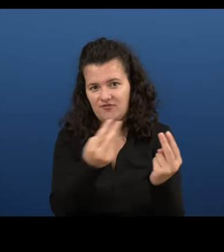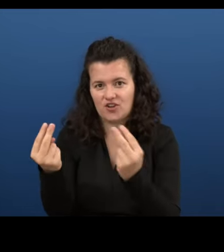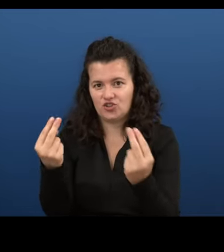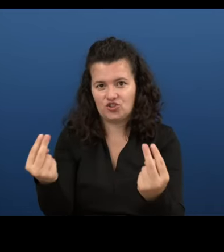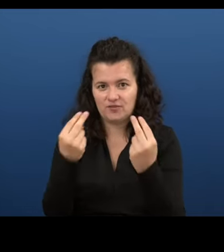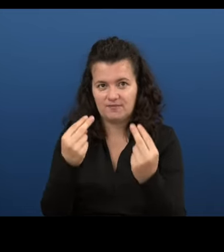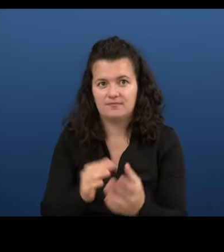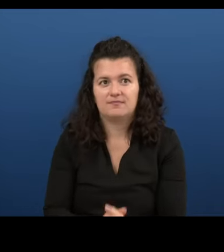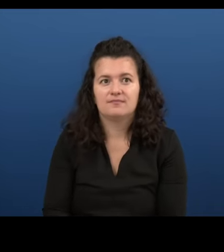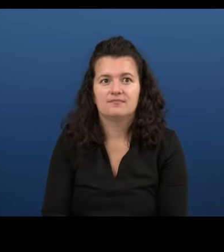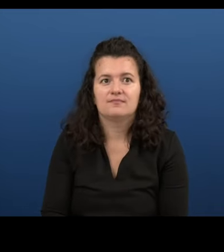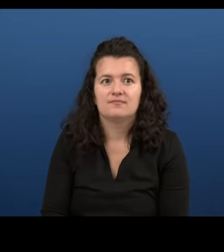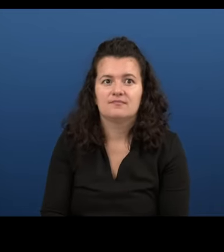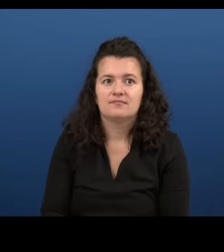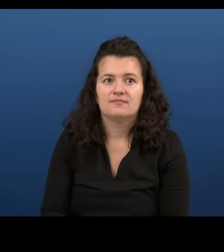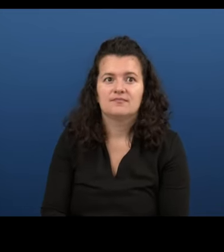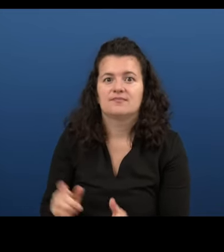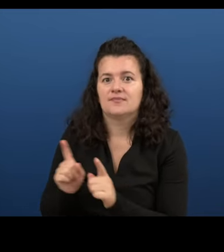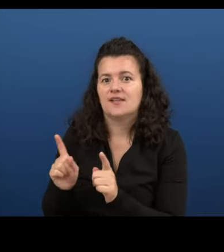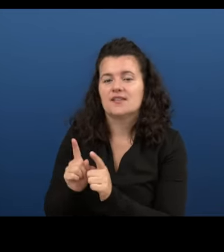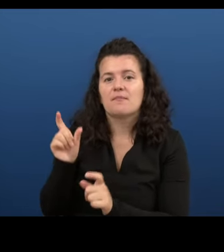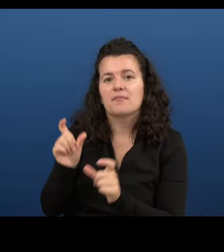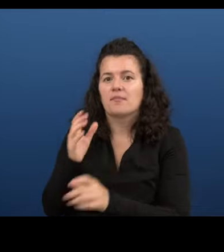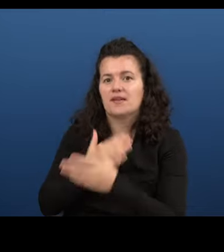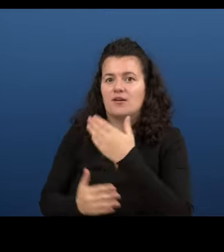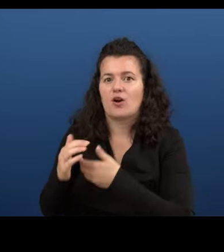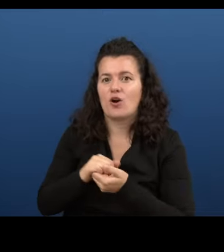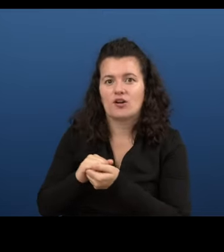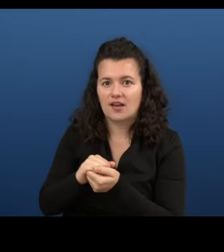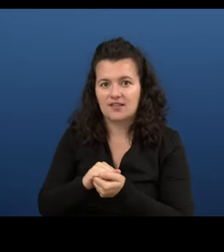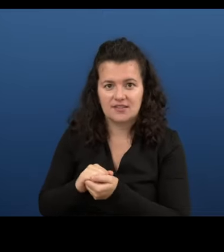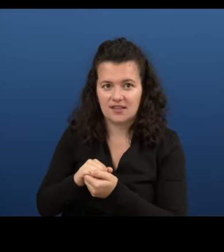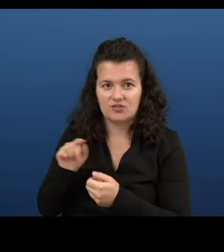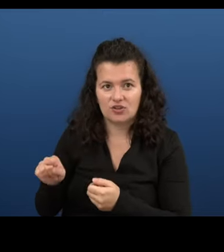and organizations of persons with disabilities or other non governmental